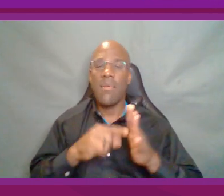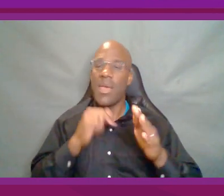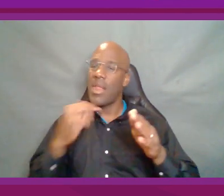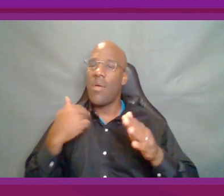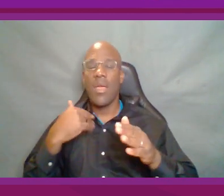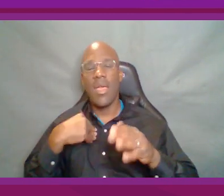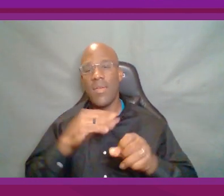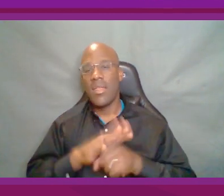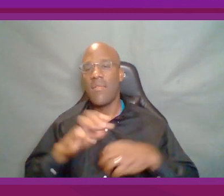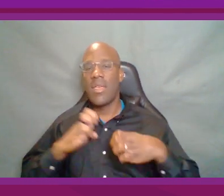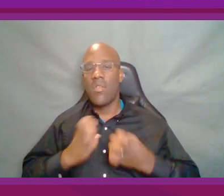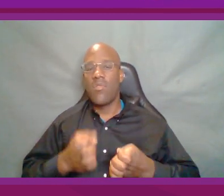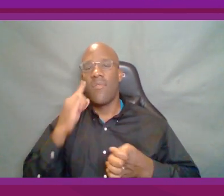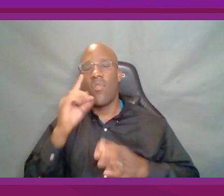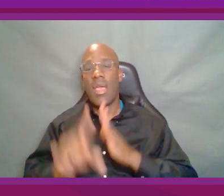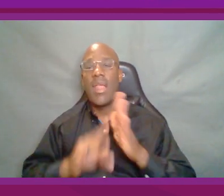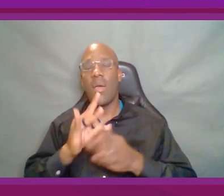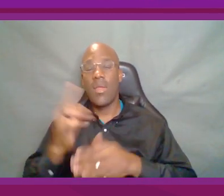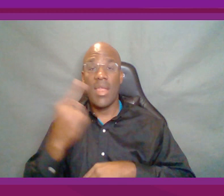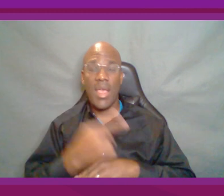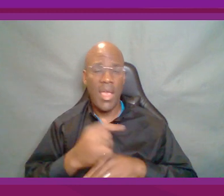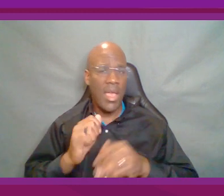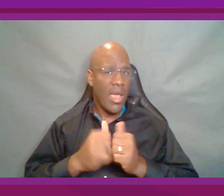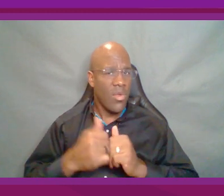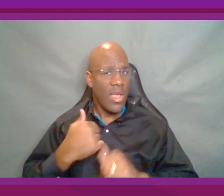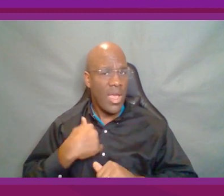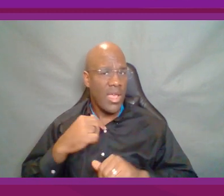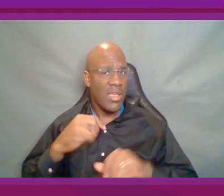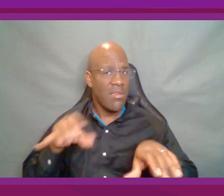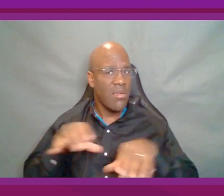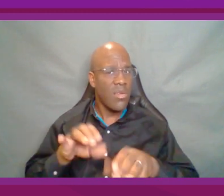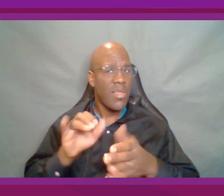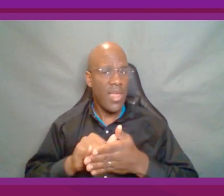sometimes I don't have enough energy to do an eight-hour day, so how do I do that, to be able to